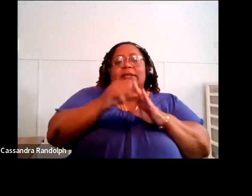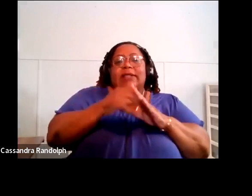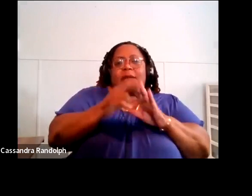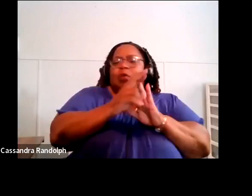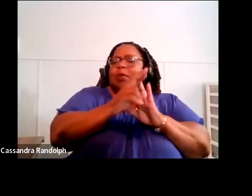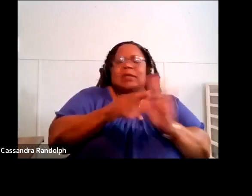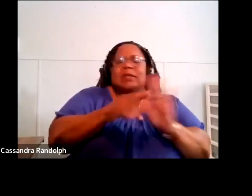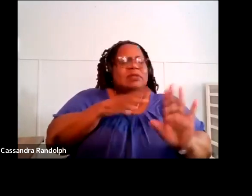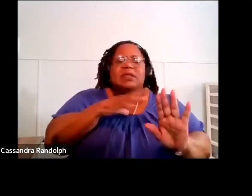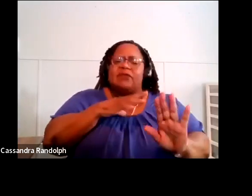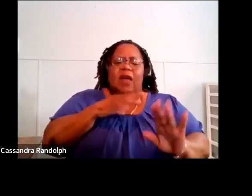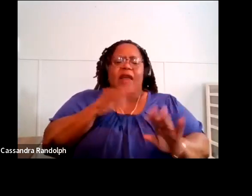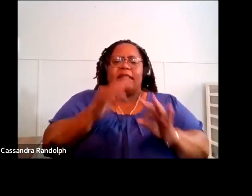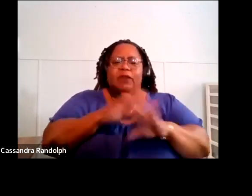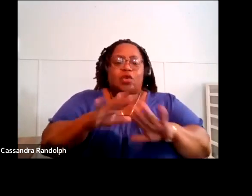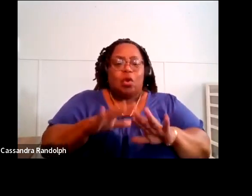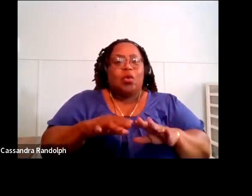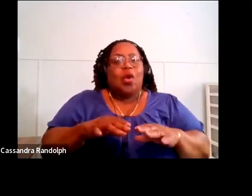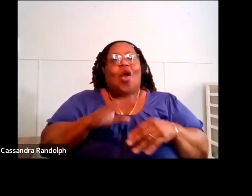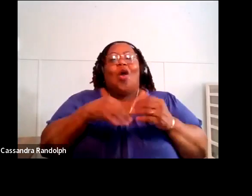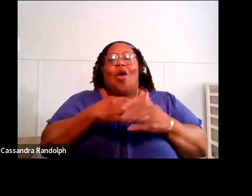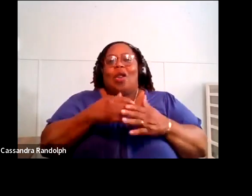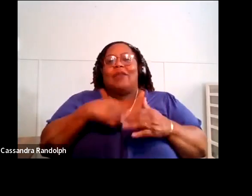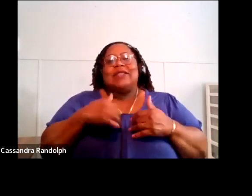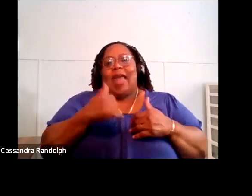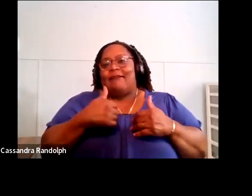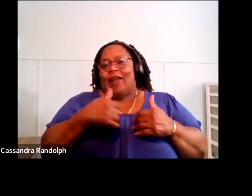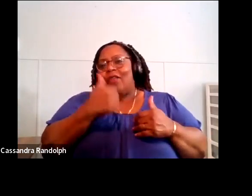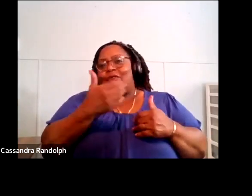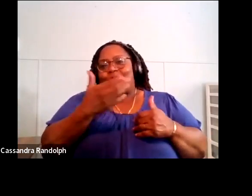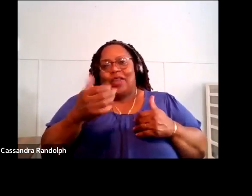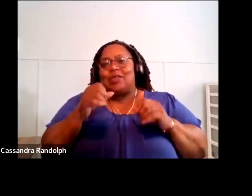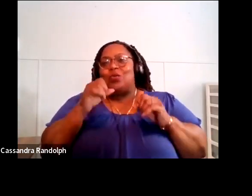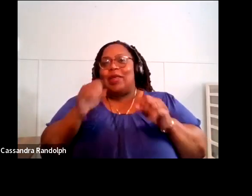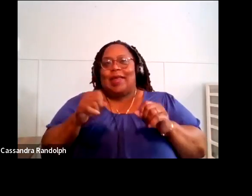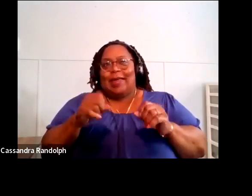comments or